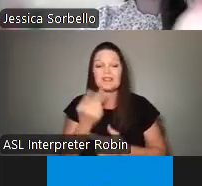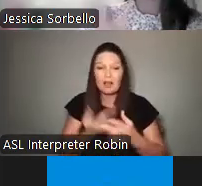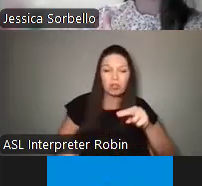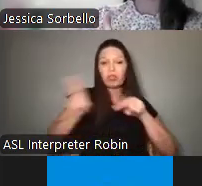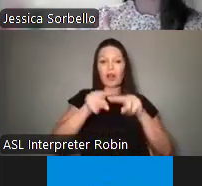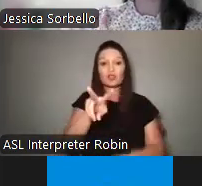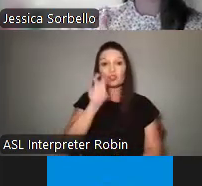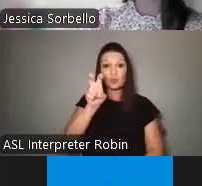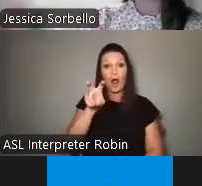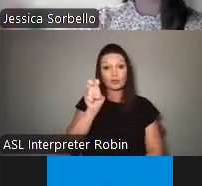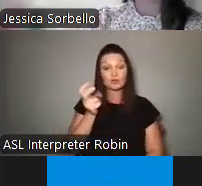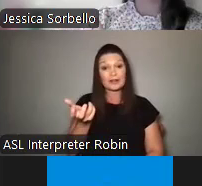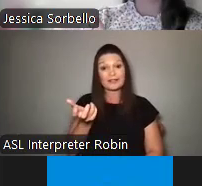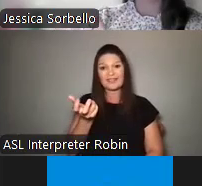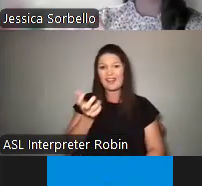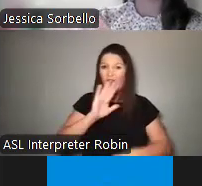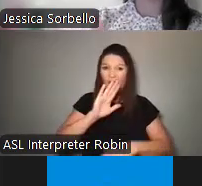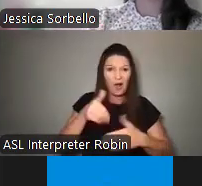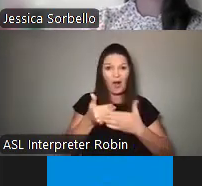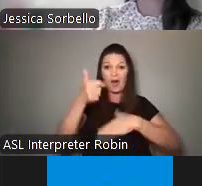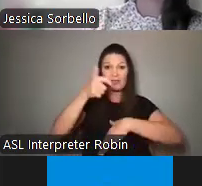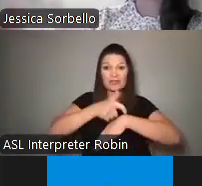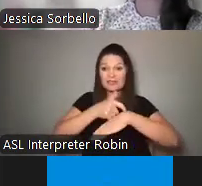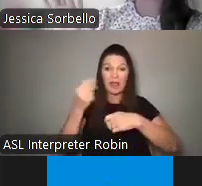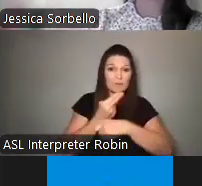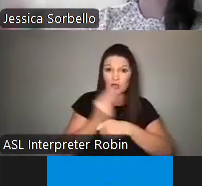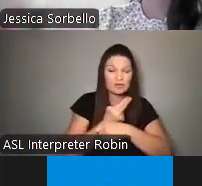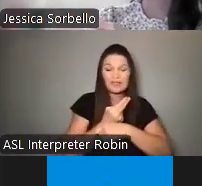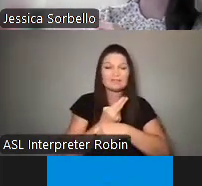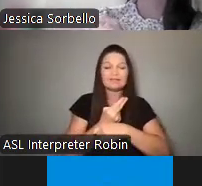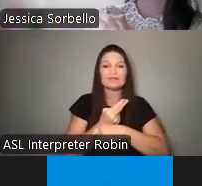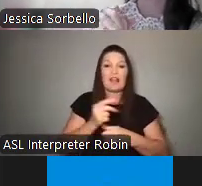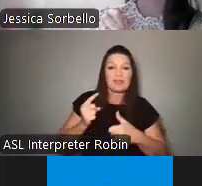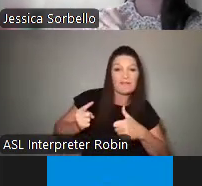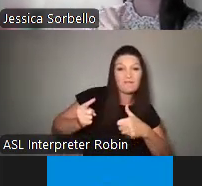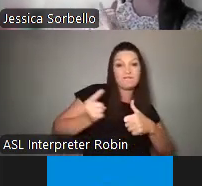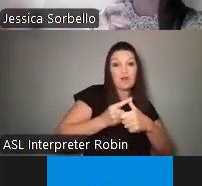a cigarette. It is that first sip of a drink. You